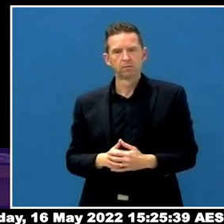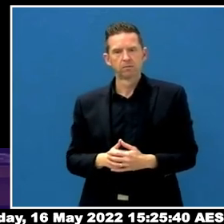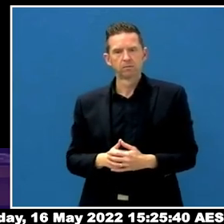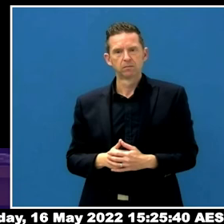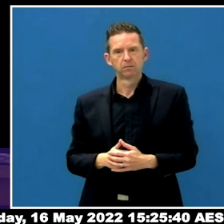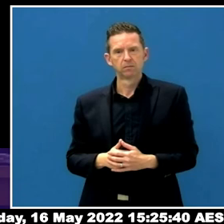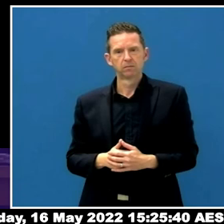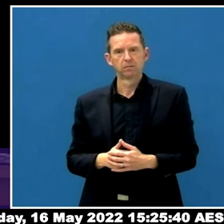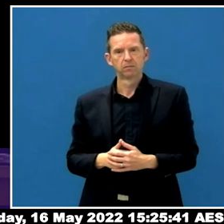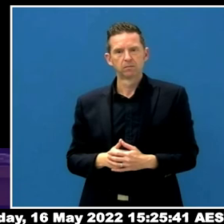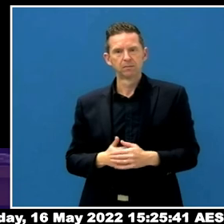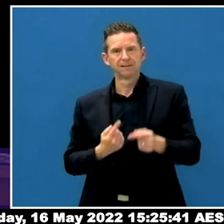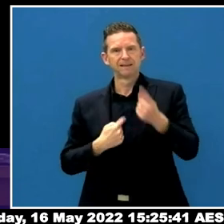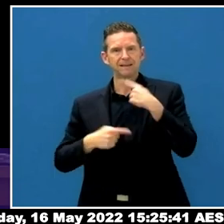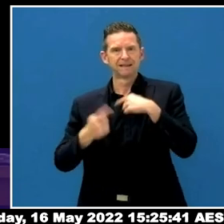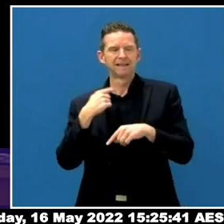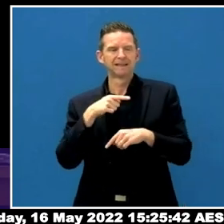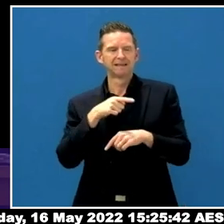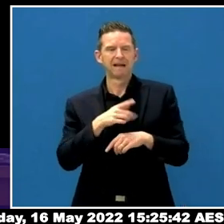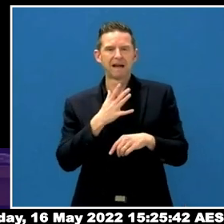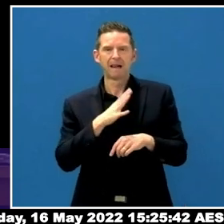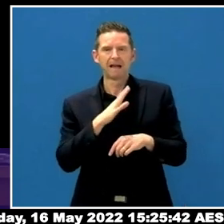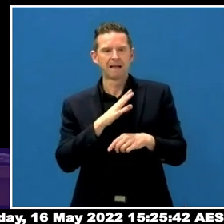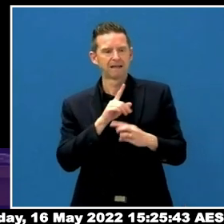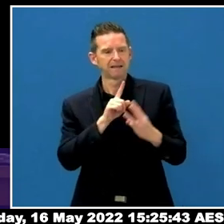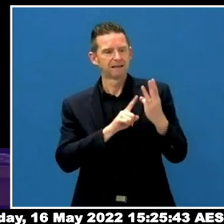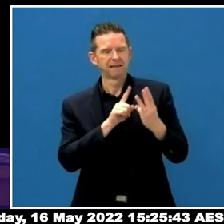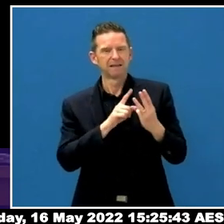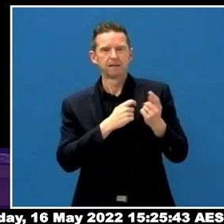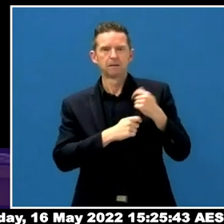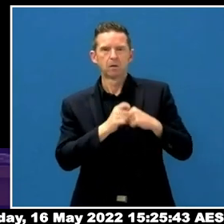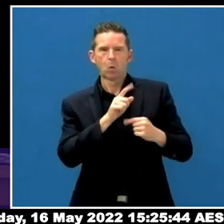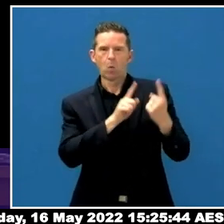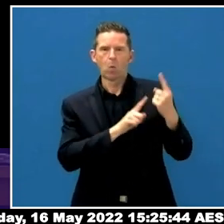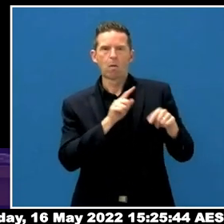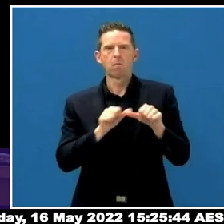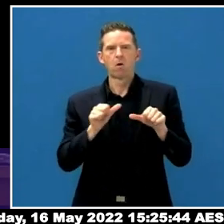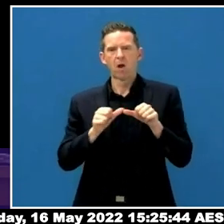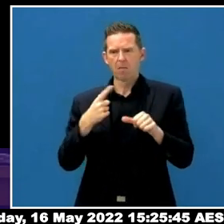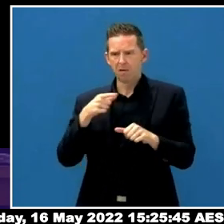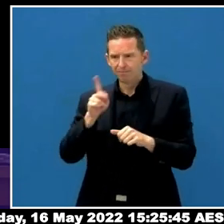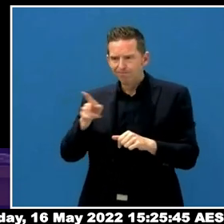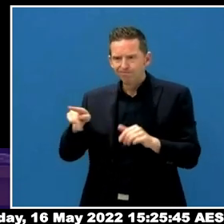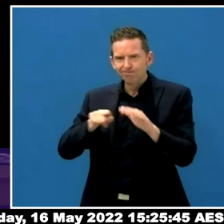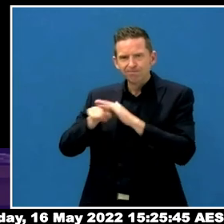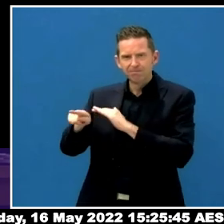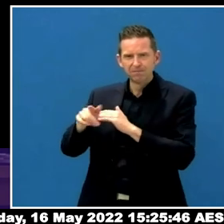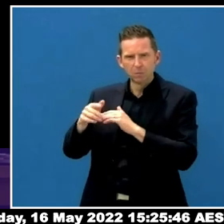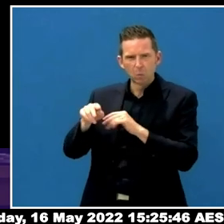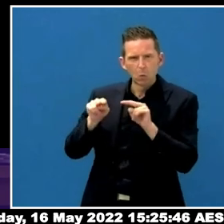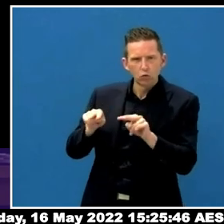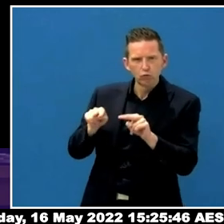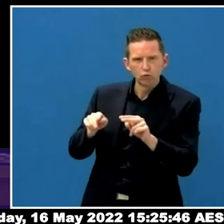one to one because of the absconding. I also asked for copies of the incident reports.